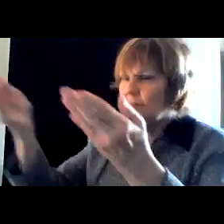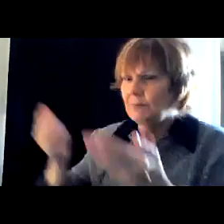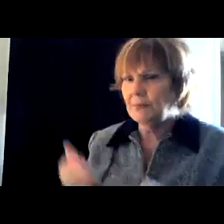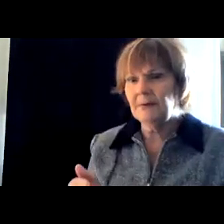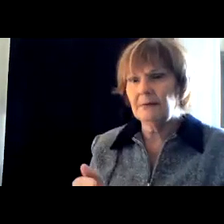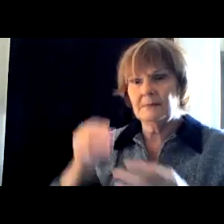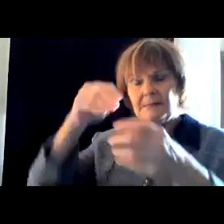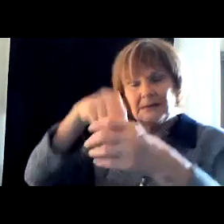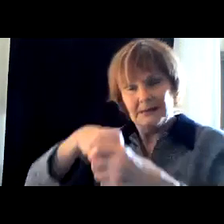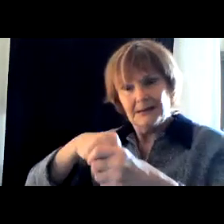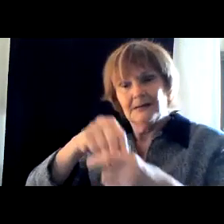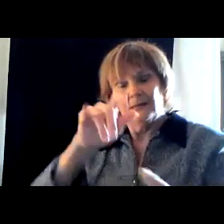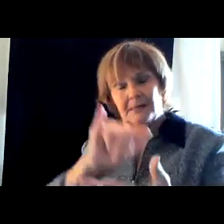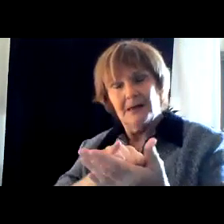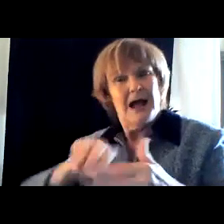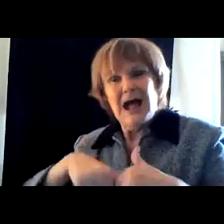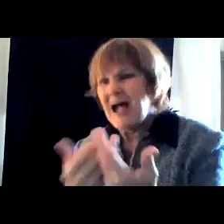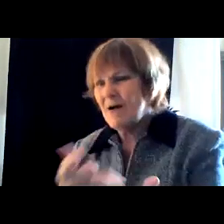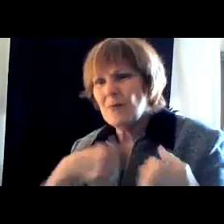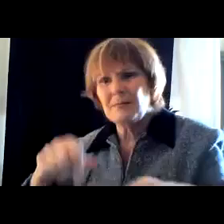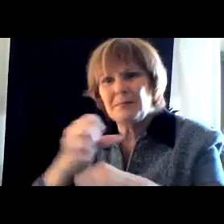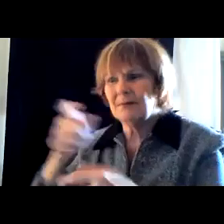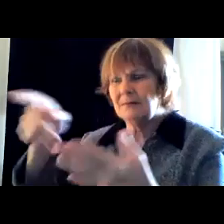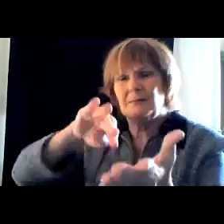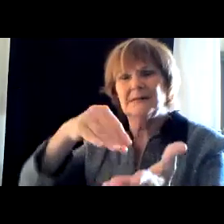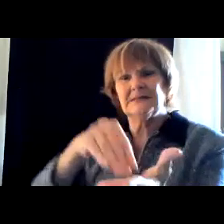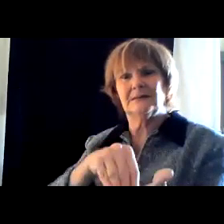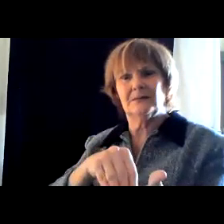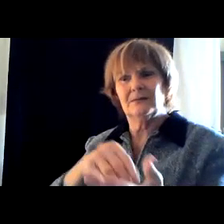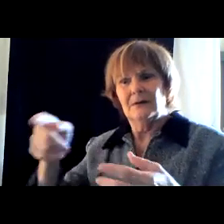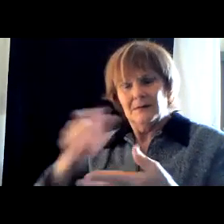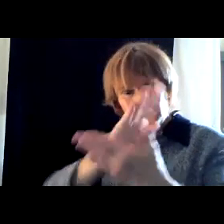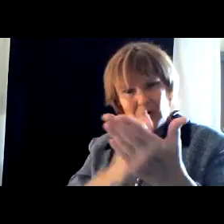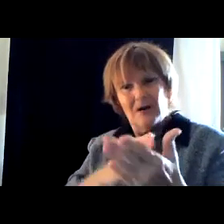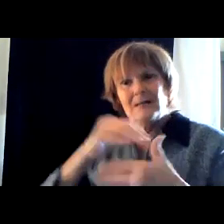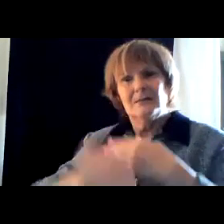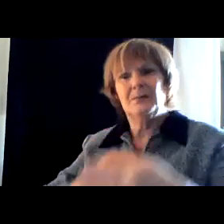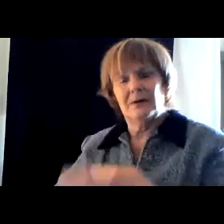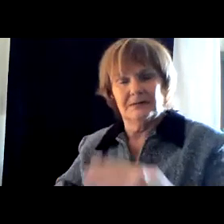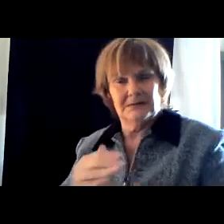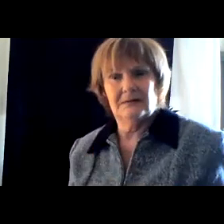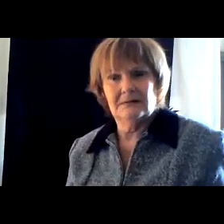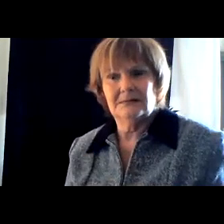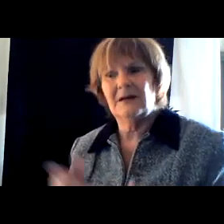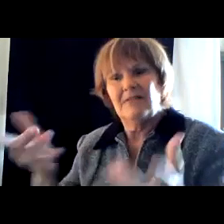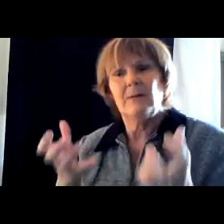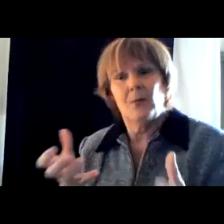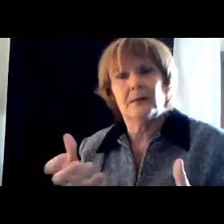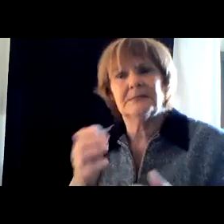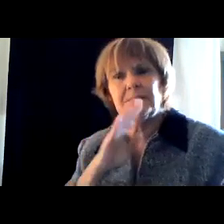How do we do that? And let's make sure that they're a part of that process, should they so choose. And we can have a whole other conversation about recruitment and retention.